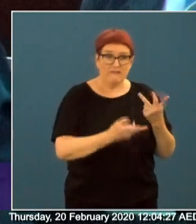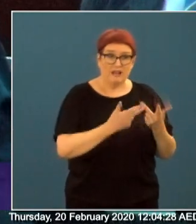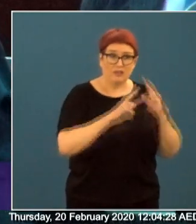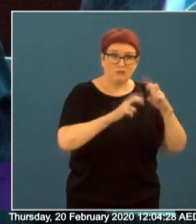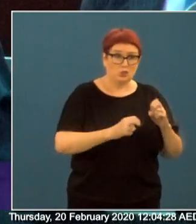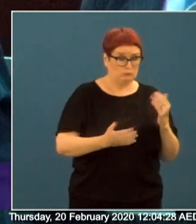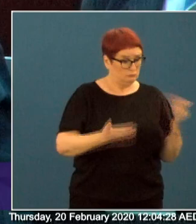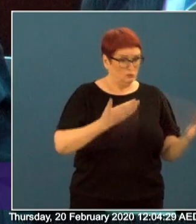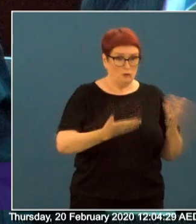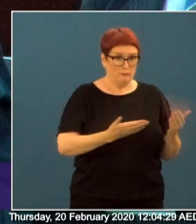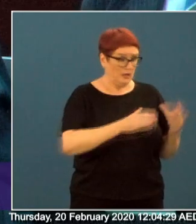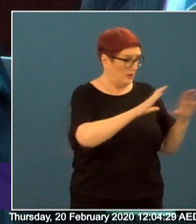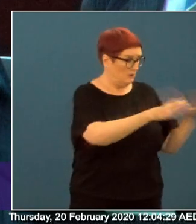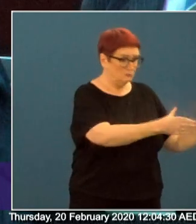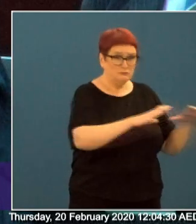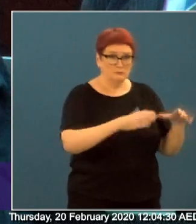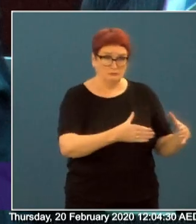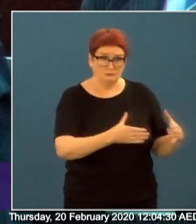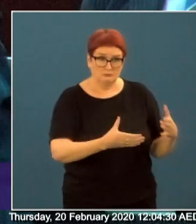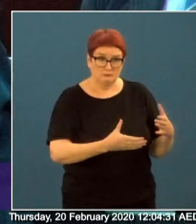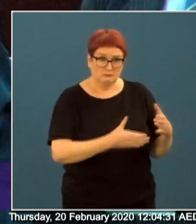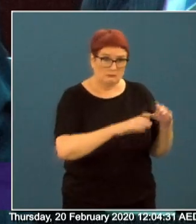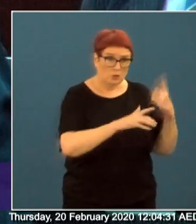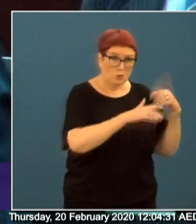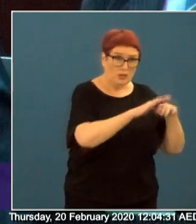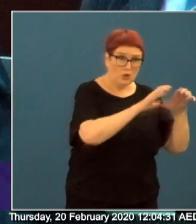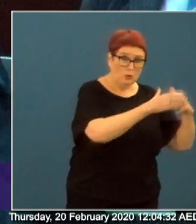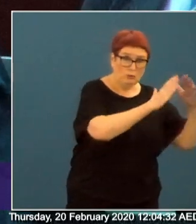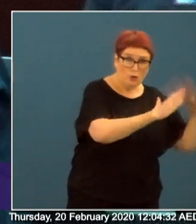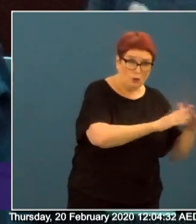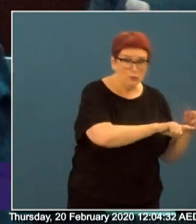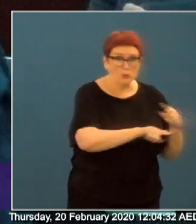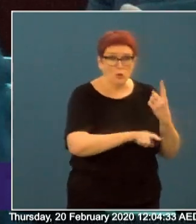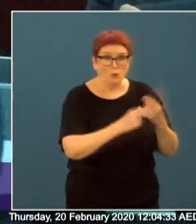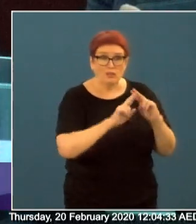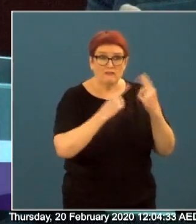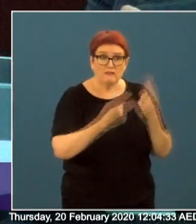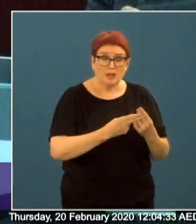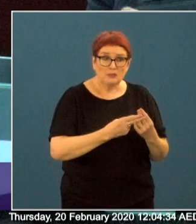in relation to the risk of death from a swallowing issue?